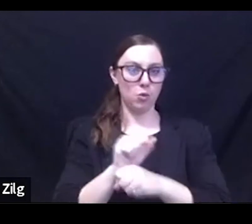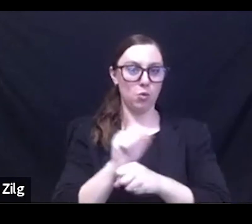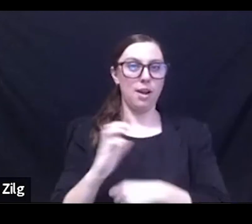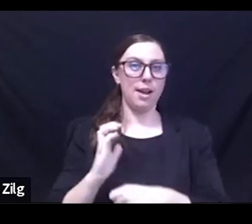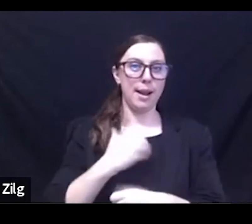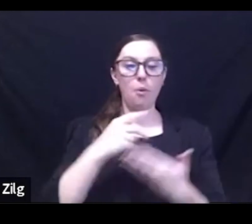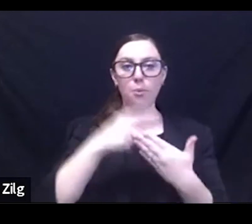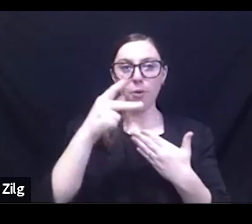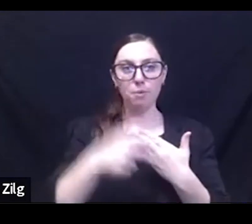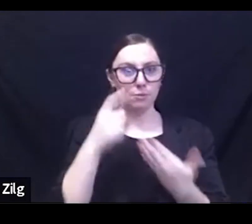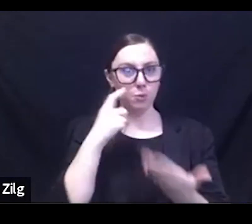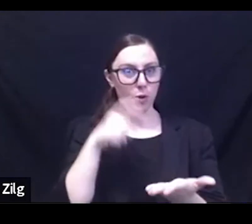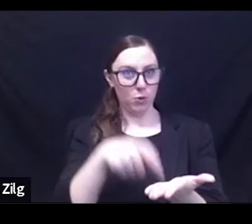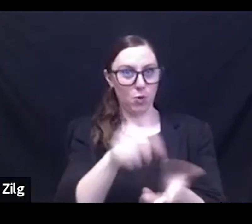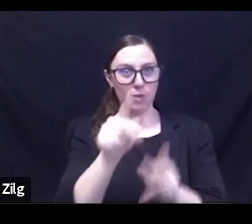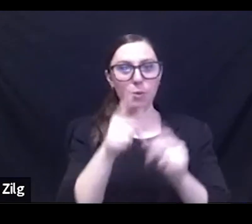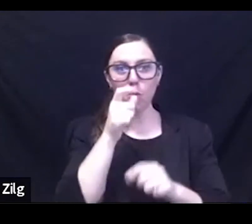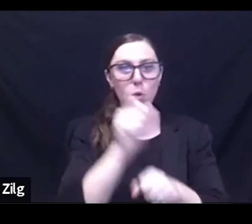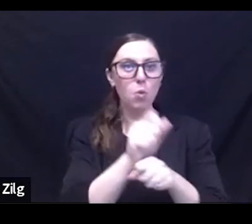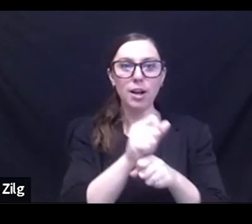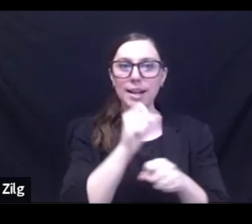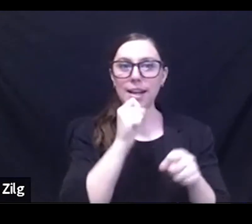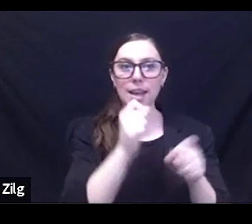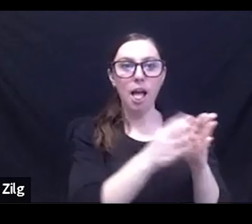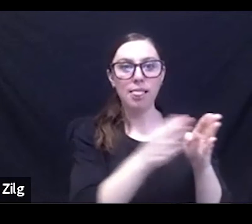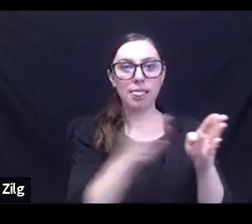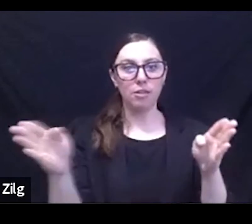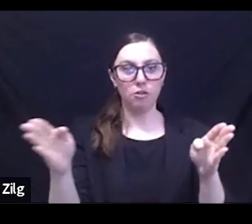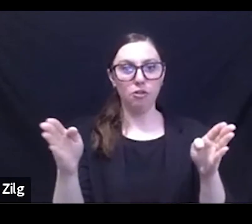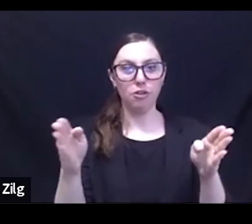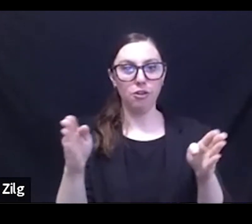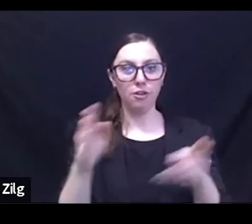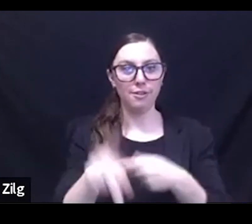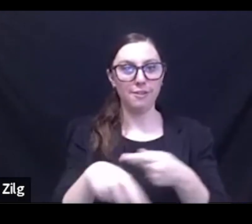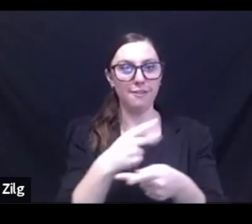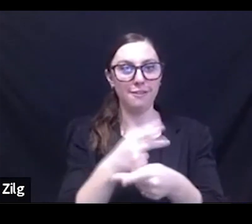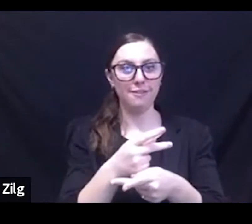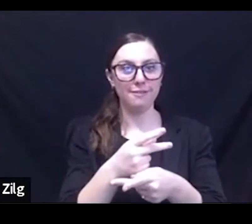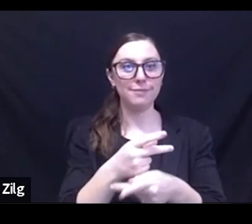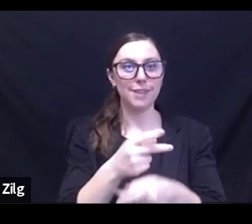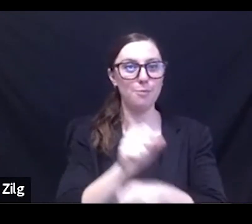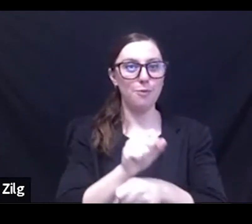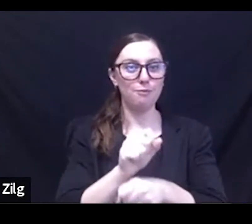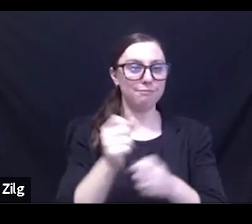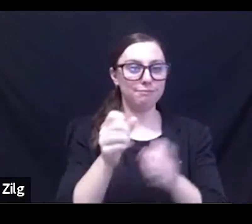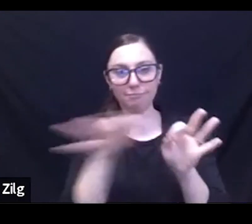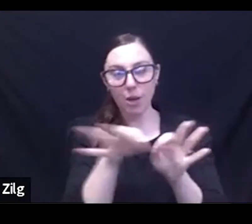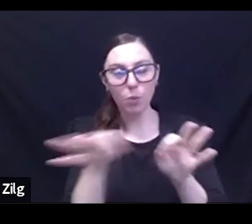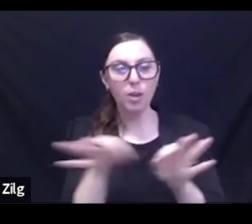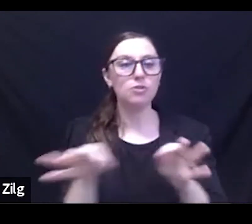to work in our PAIMI program, communicate with folks in a nonlinear fashion, but the legal system, including probably from the moment that a